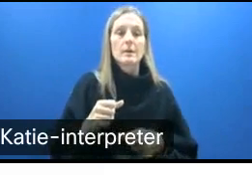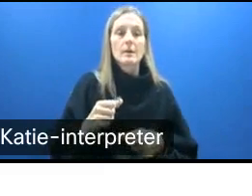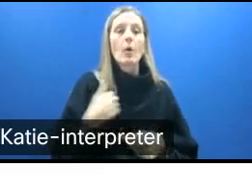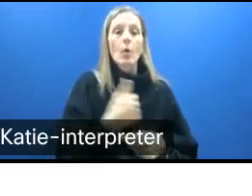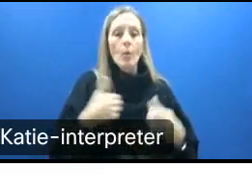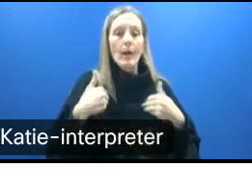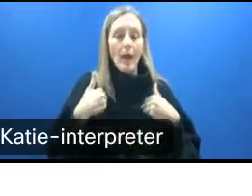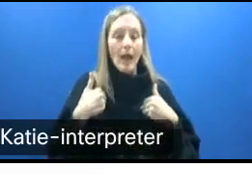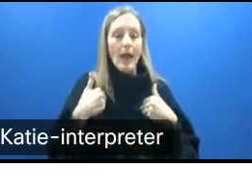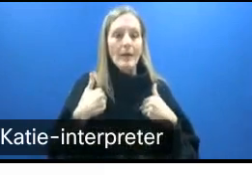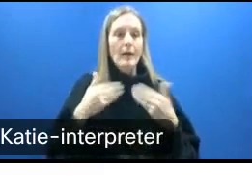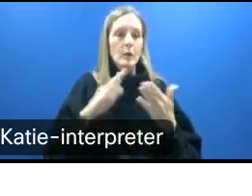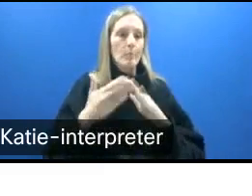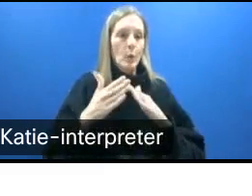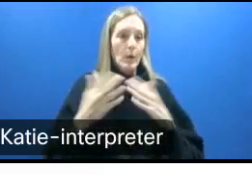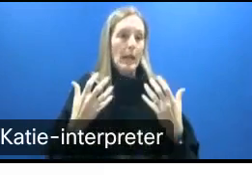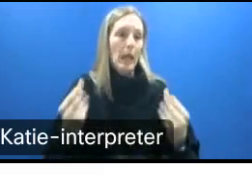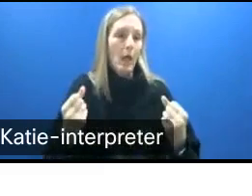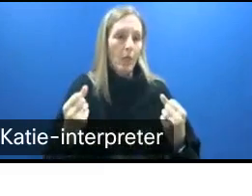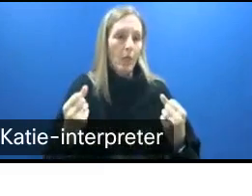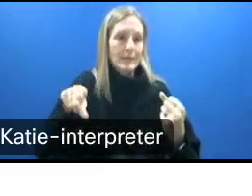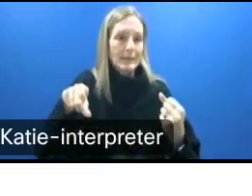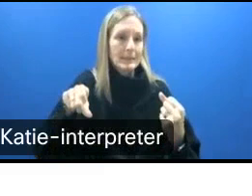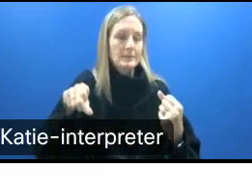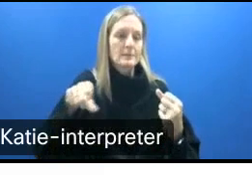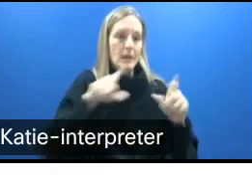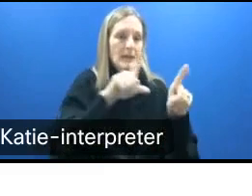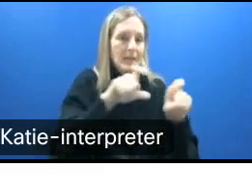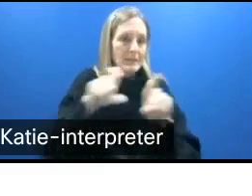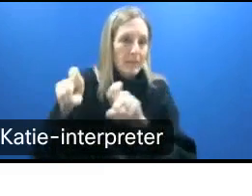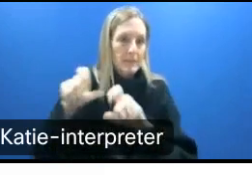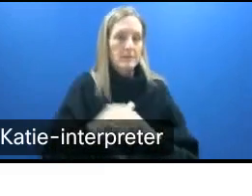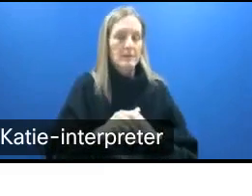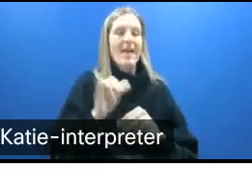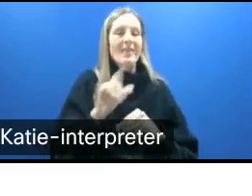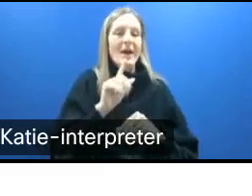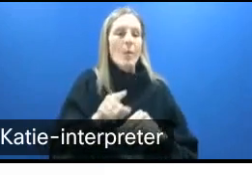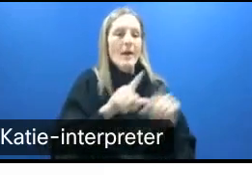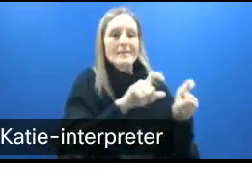Committee health needs assessment, which included an assessment of the issues that.